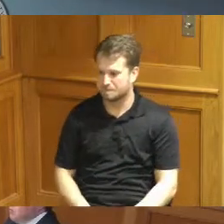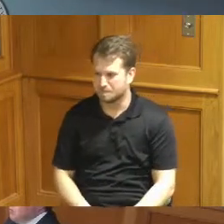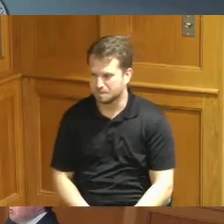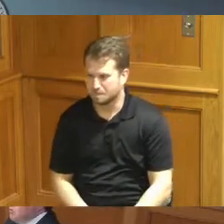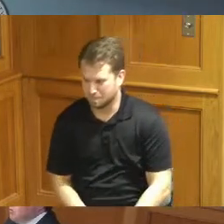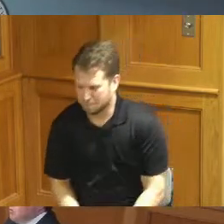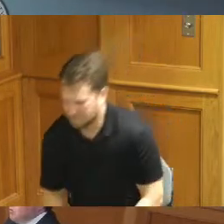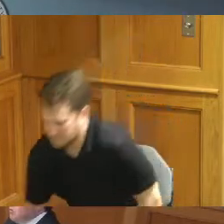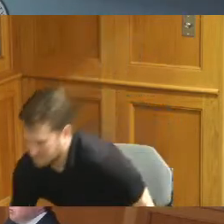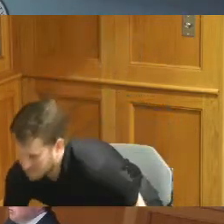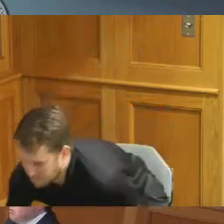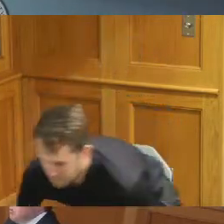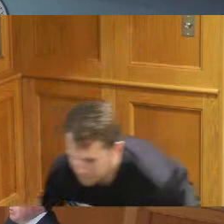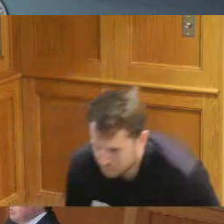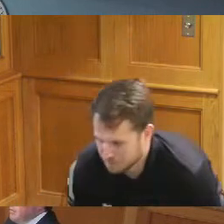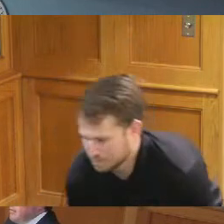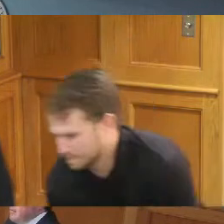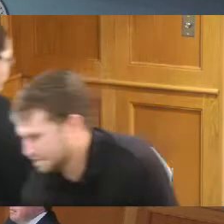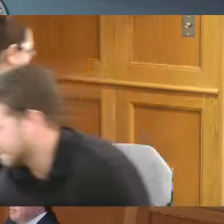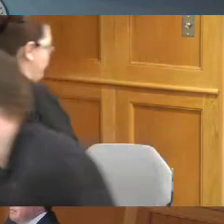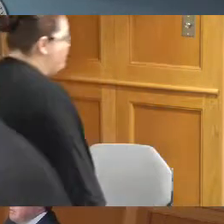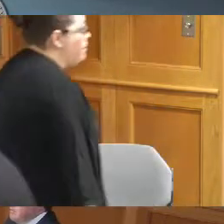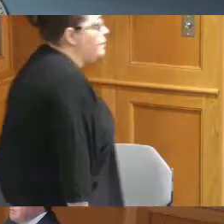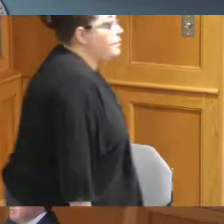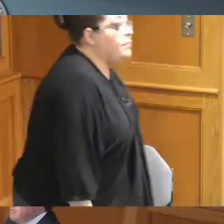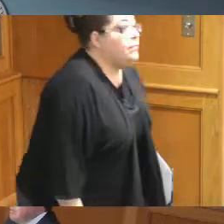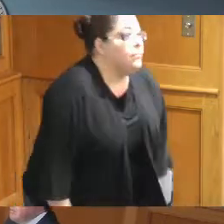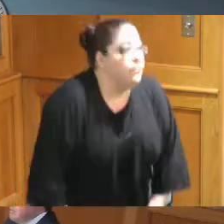there's a million dollars I'm sorry yeah so we're working on that package right now Holly